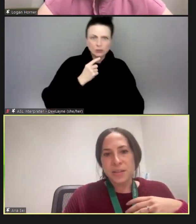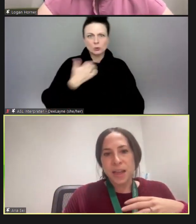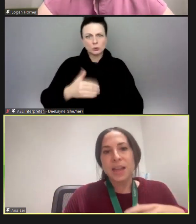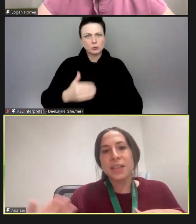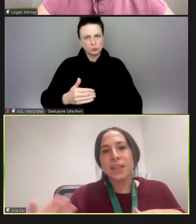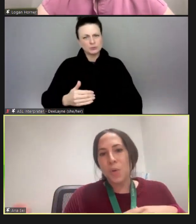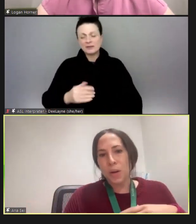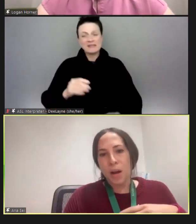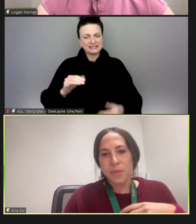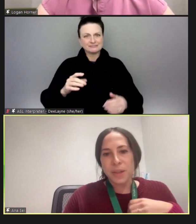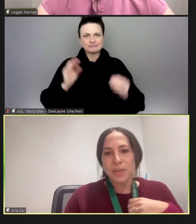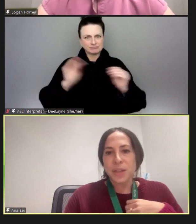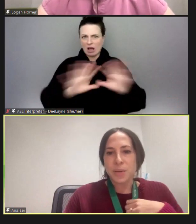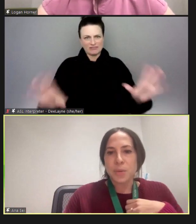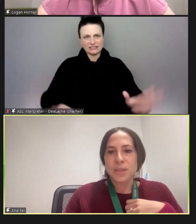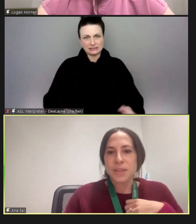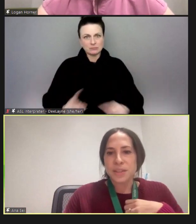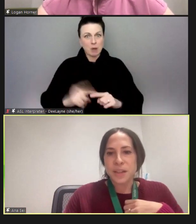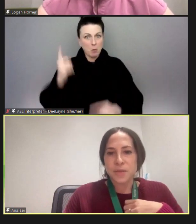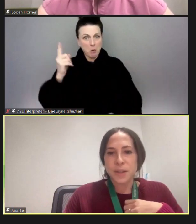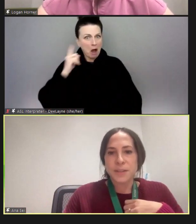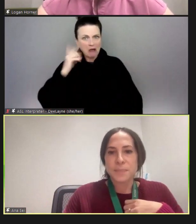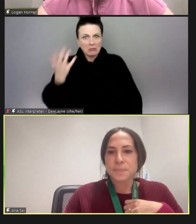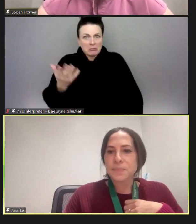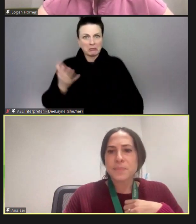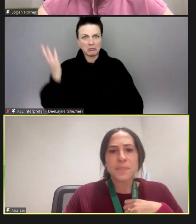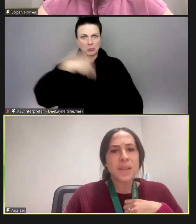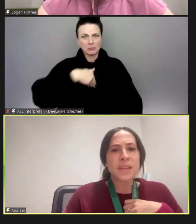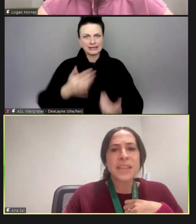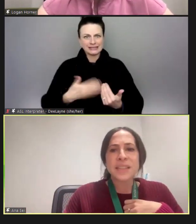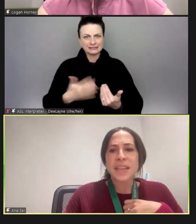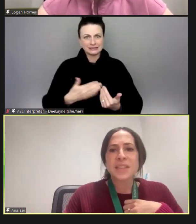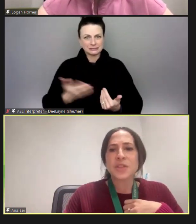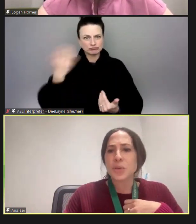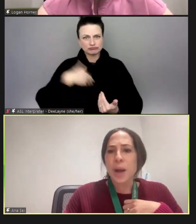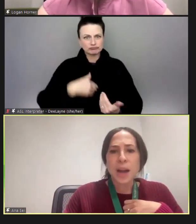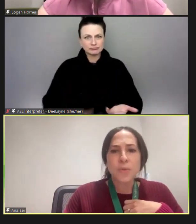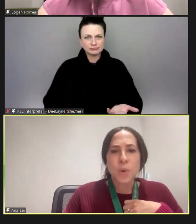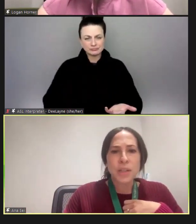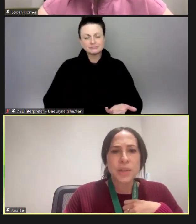then it's more obvious you notice a